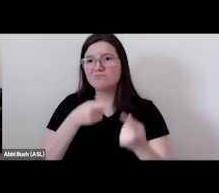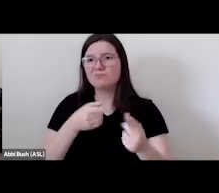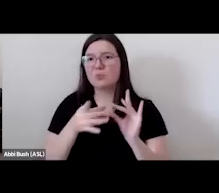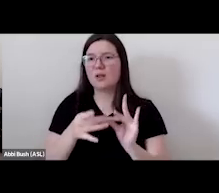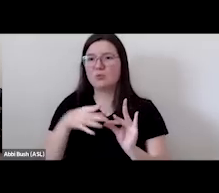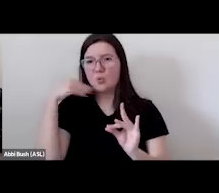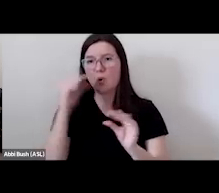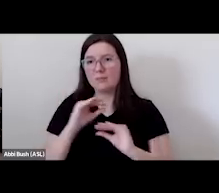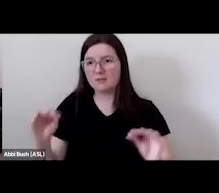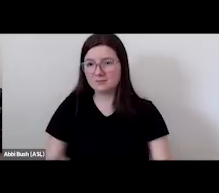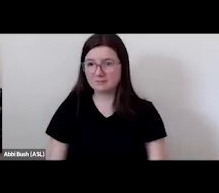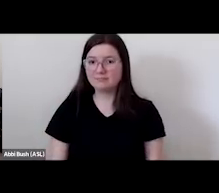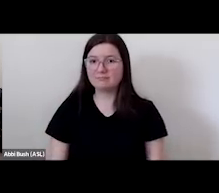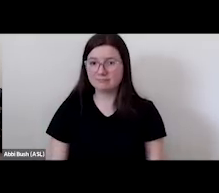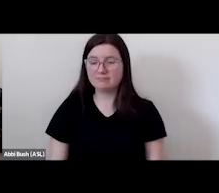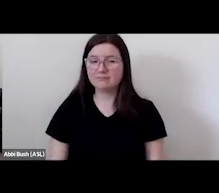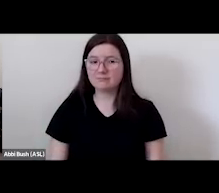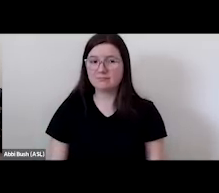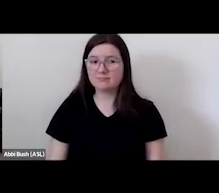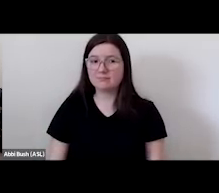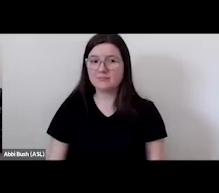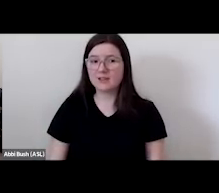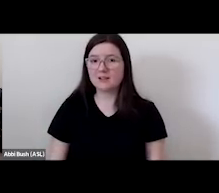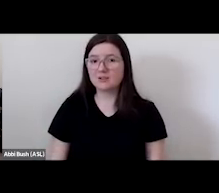for the past four years and recently began work in shelter as well.